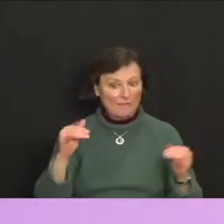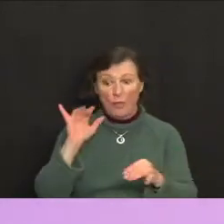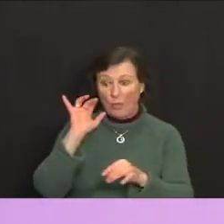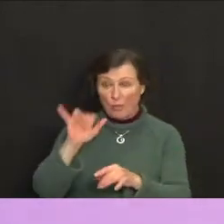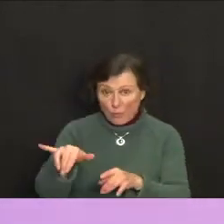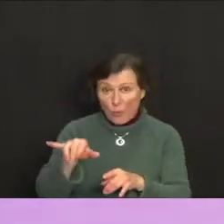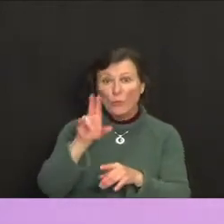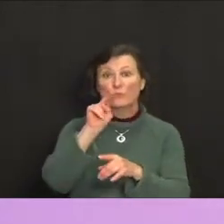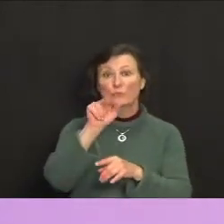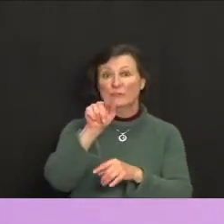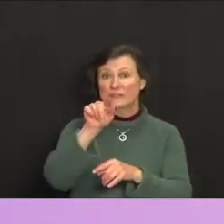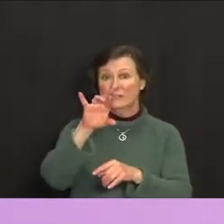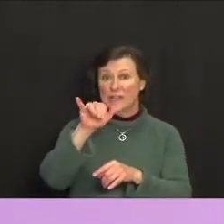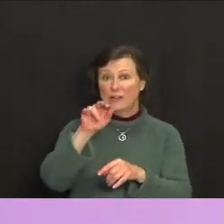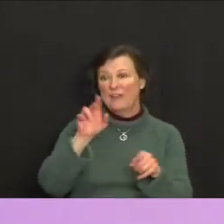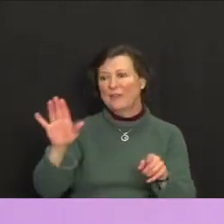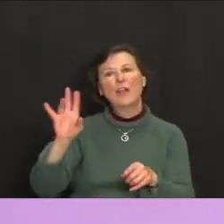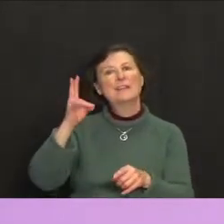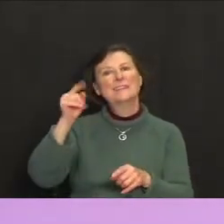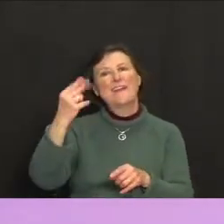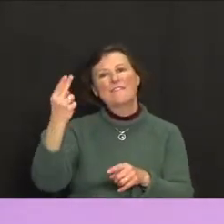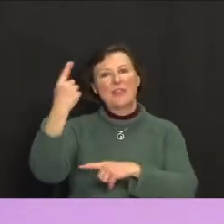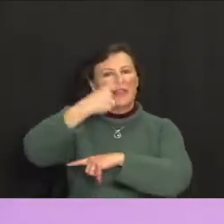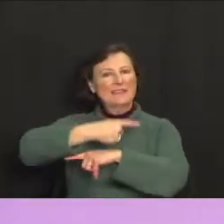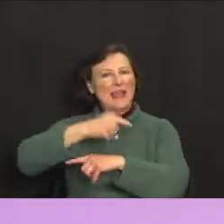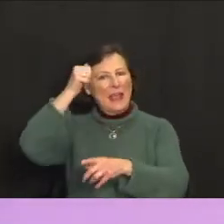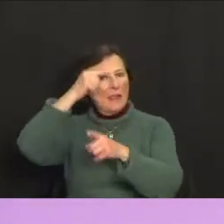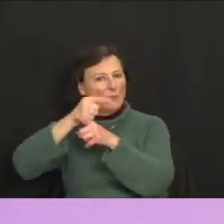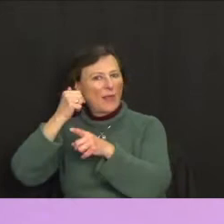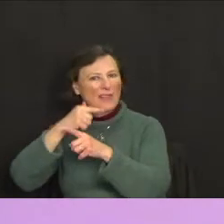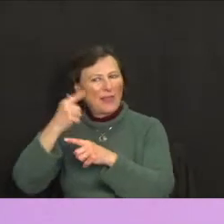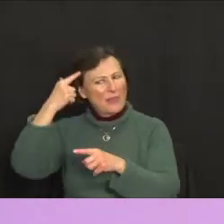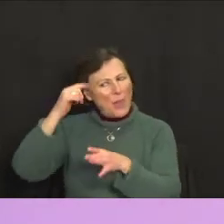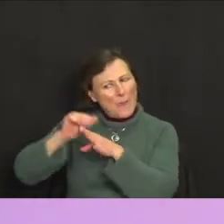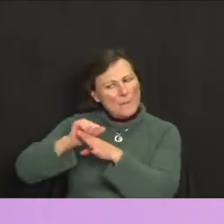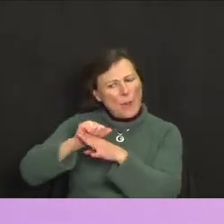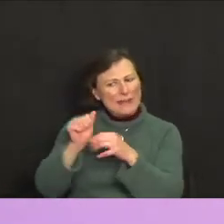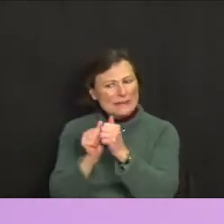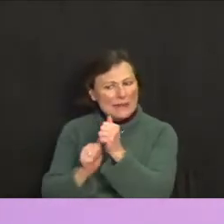seventh-day brothers and sisters were letting practice get ahead of thinking things through.